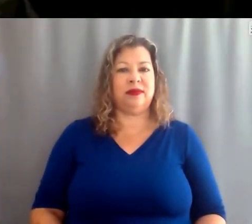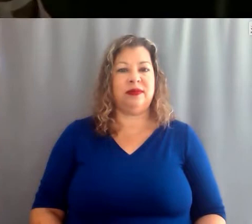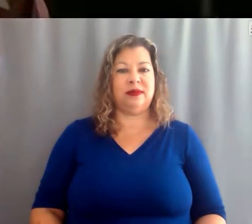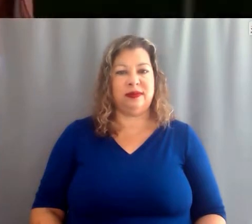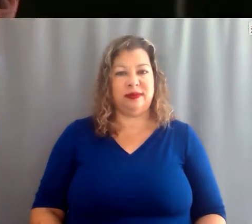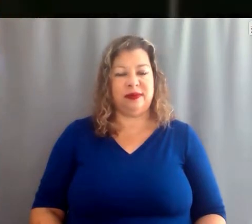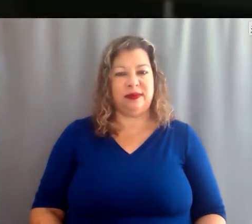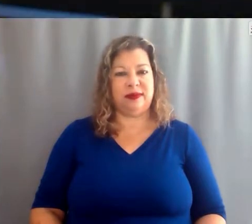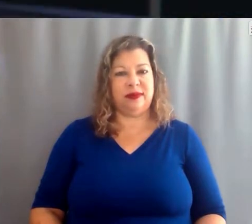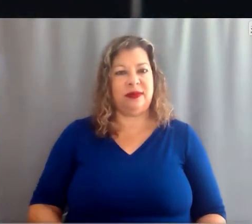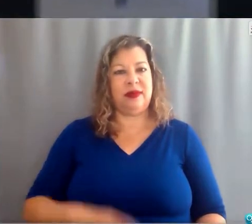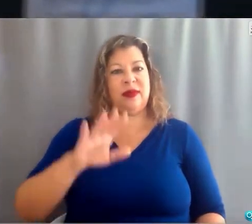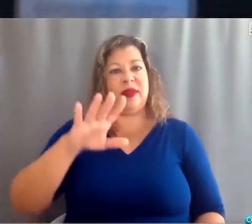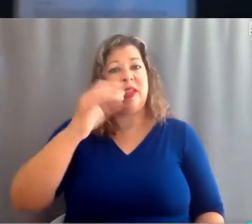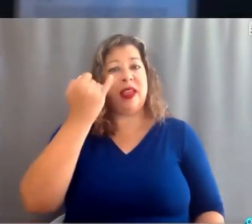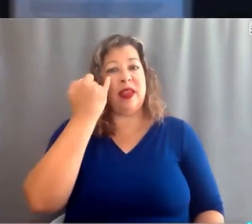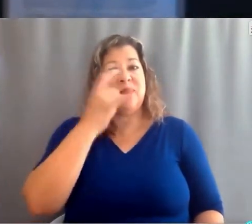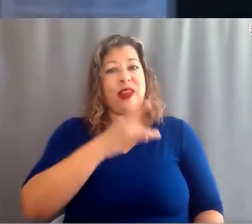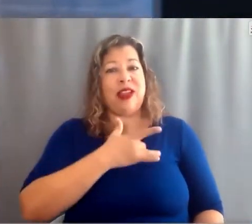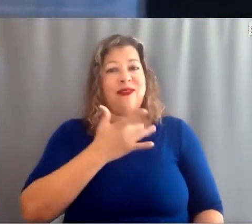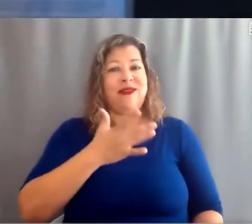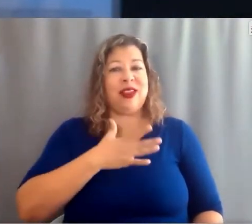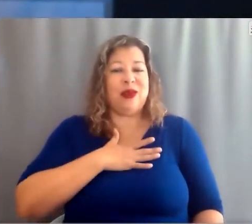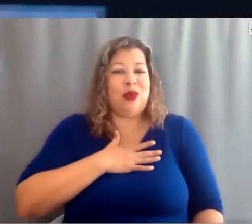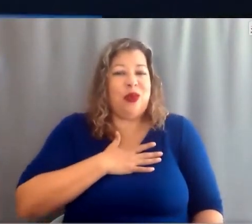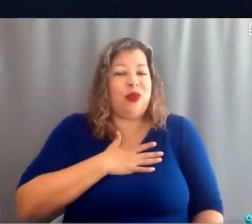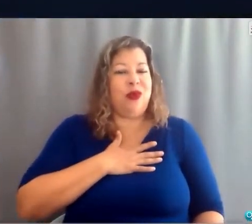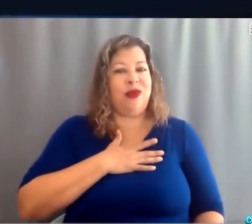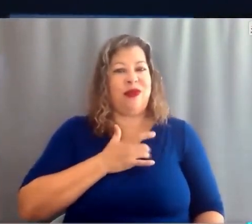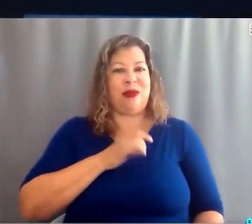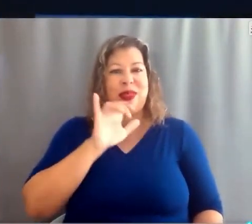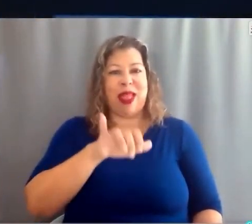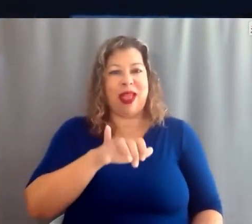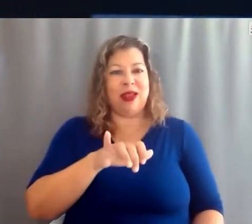If you didn't feel magic from that, you don't have a soul!